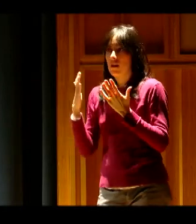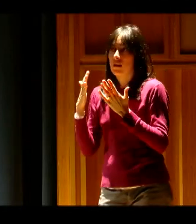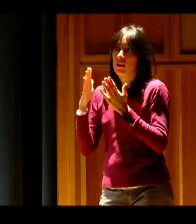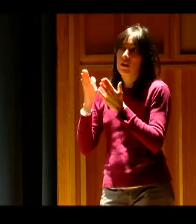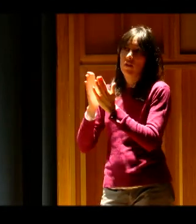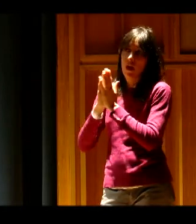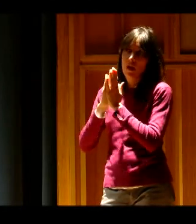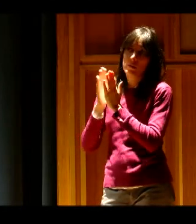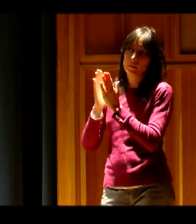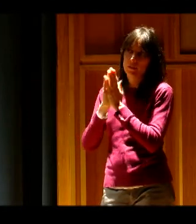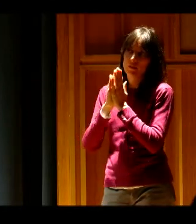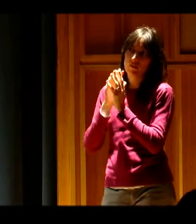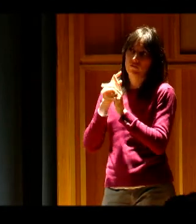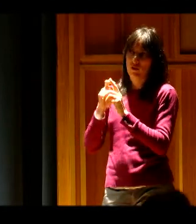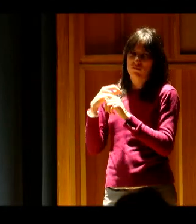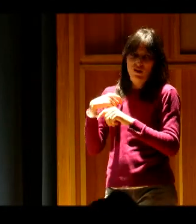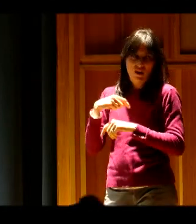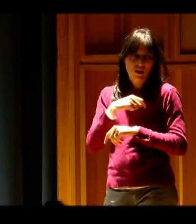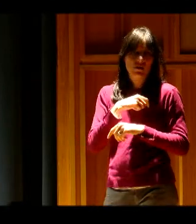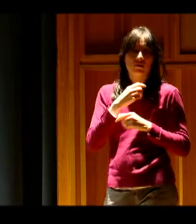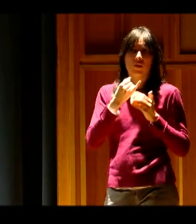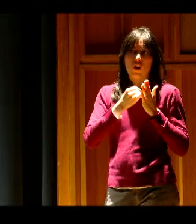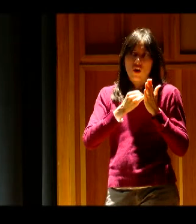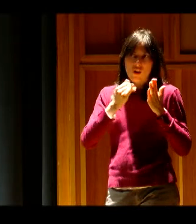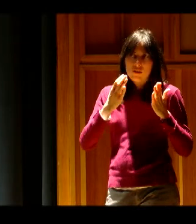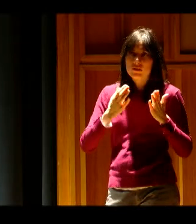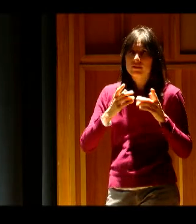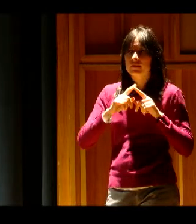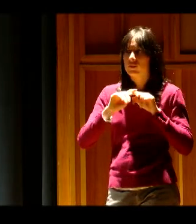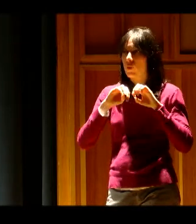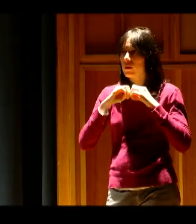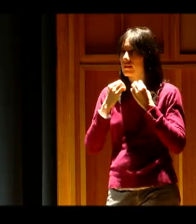but from many artists and organizations in this space,